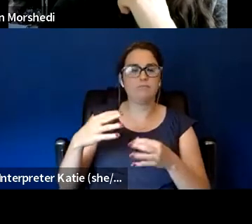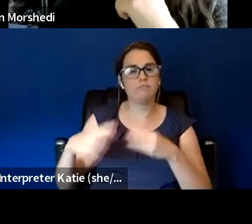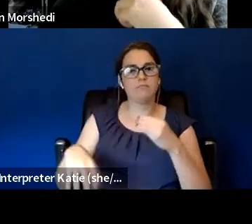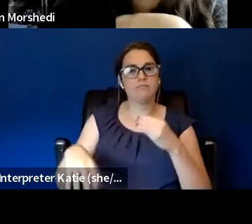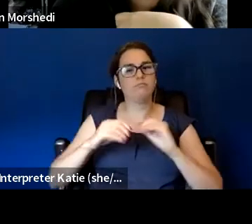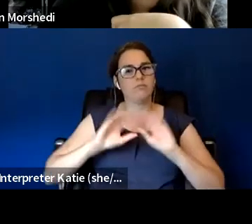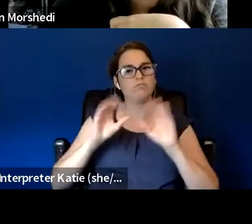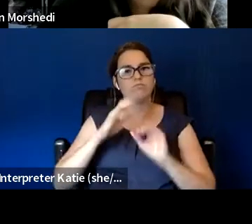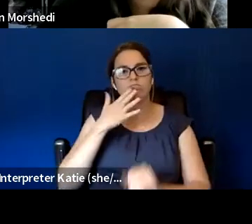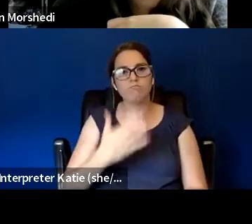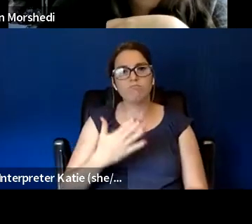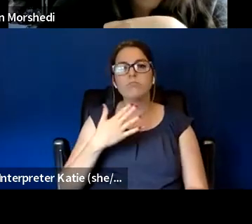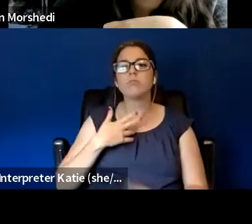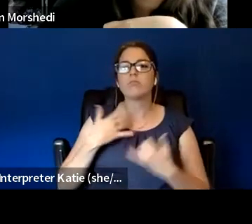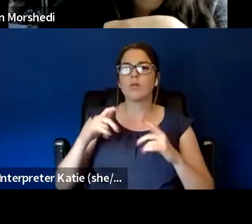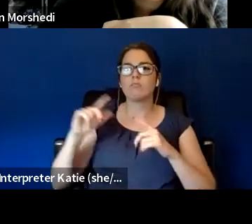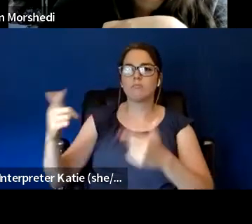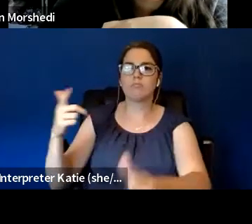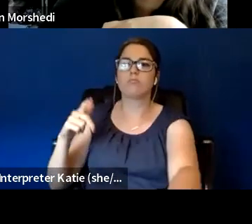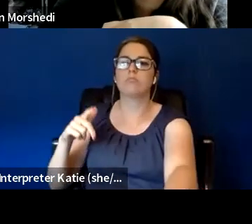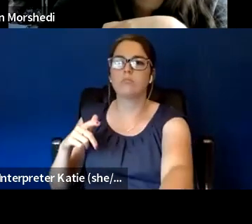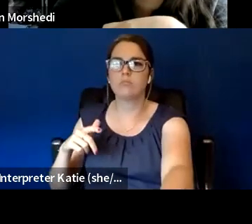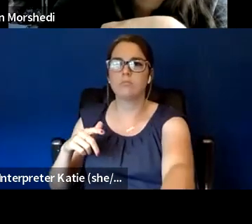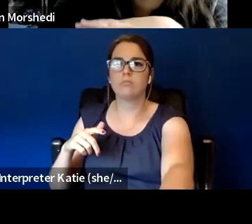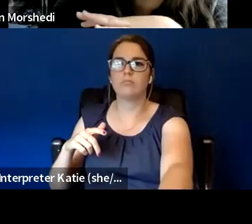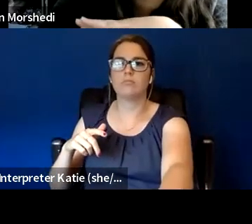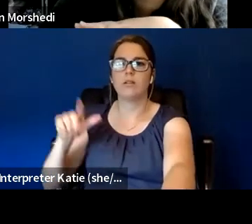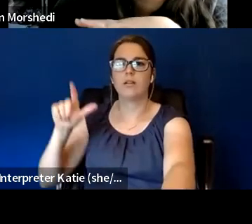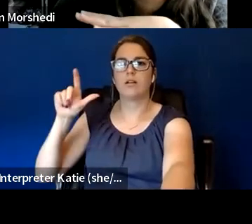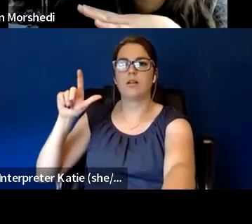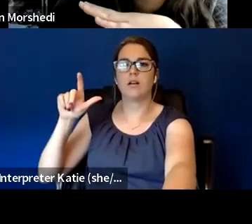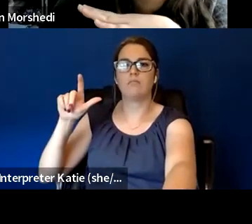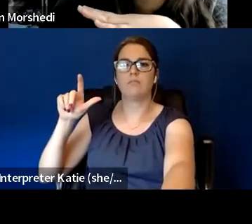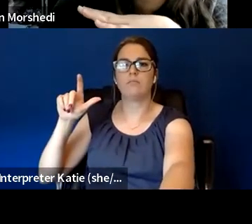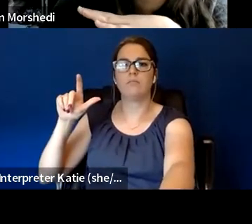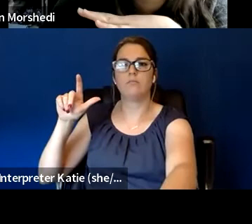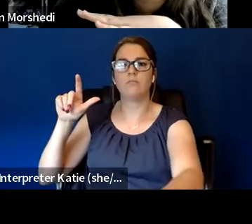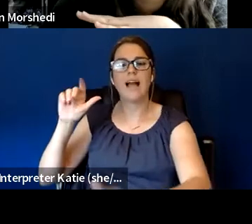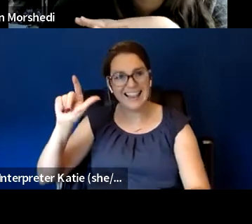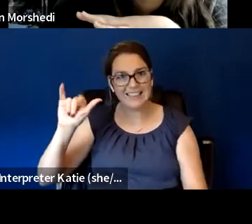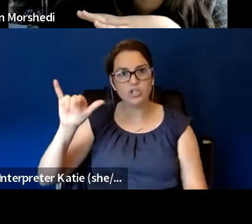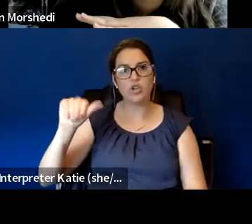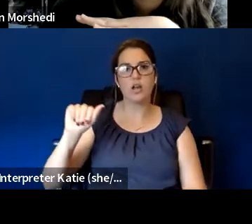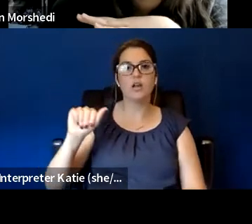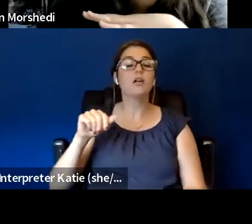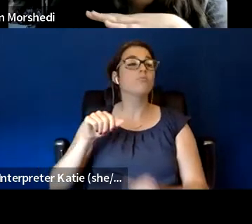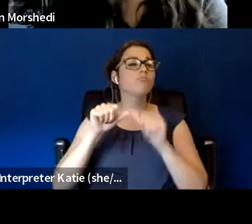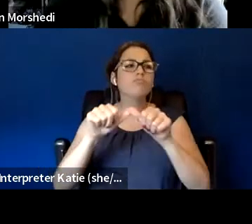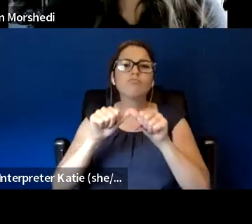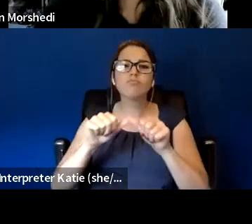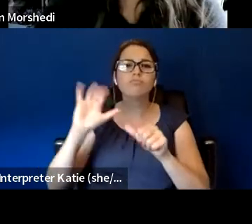but I just wanted to encourage folks to keep putting questions in the chat. I also wanted to just mention specifically though, we're definitely getting a lot of questions